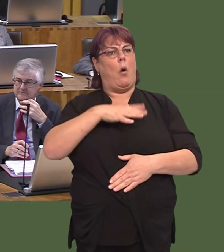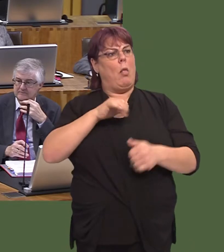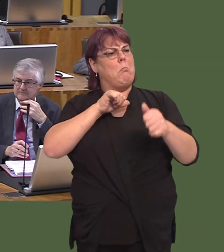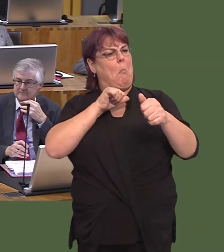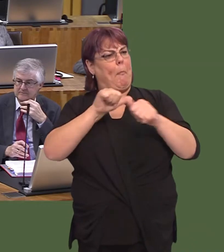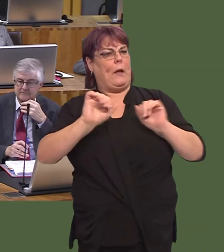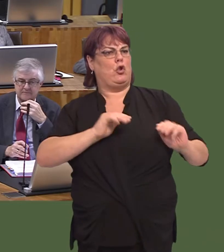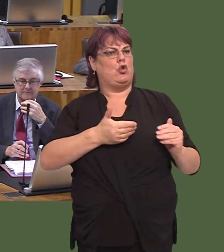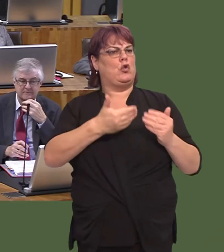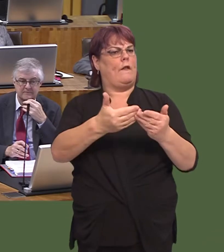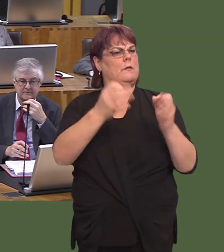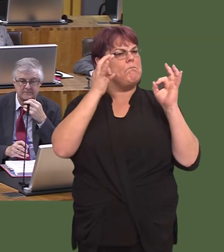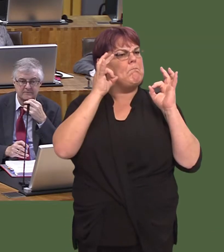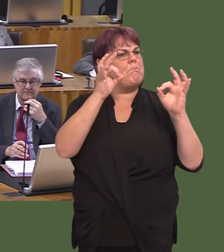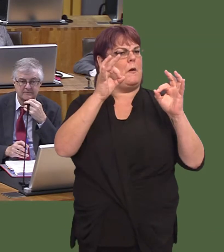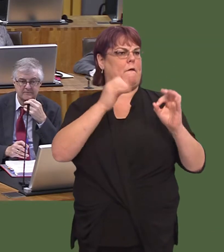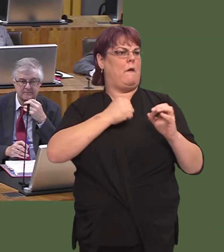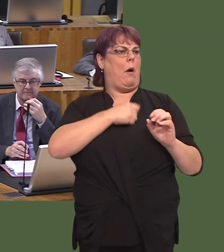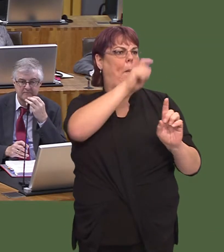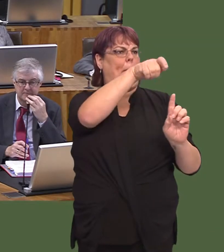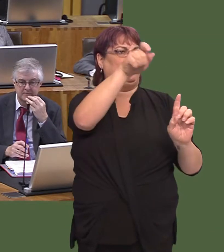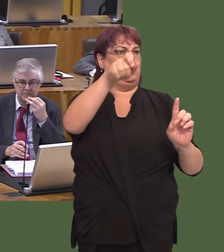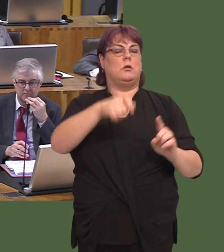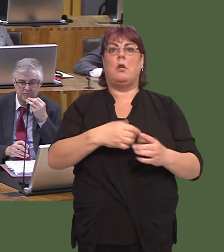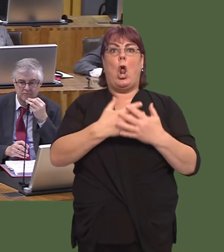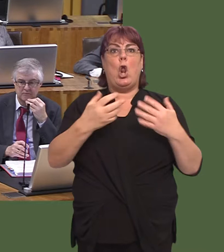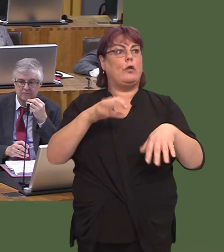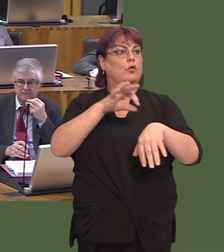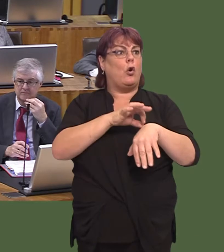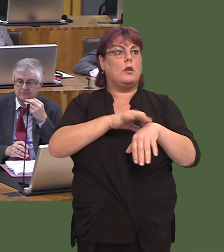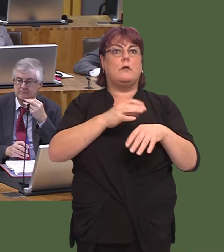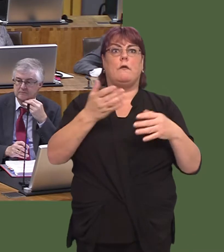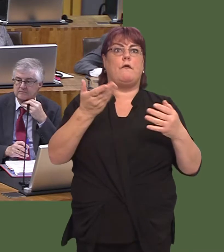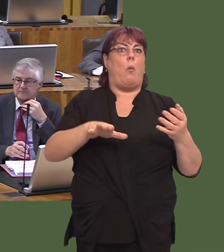There are many doctors who come from the EU, and beyondóIndia, of course; we know that many doctors have come from India.